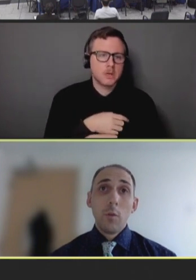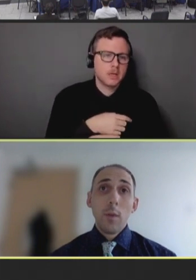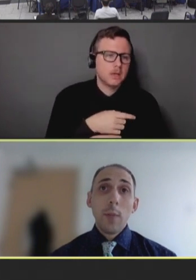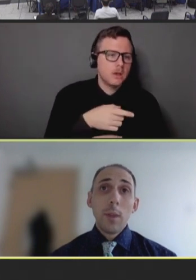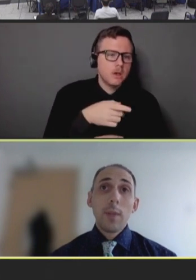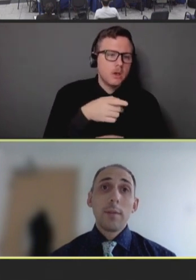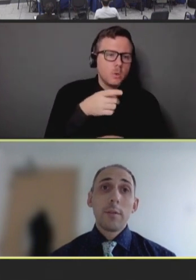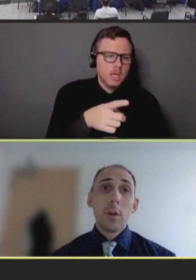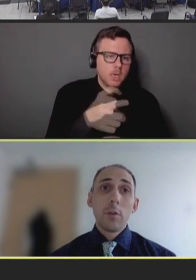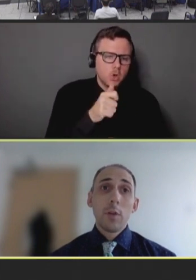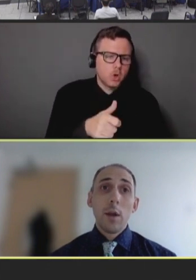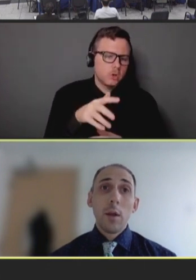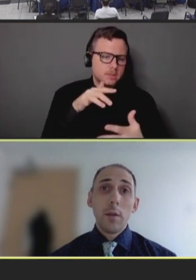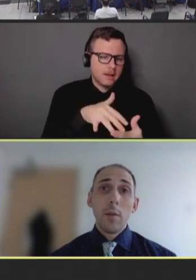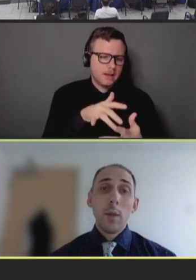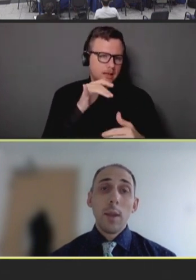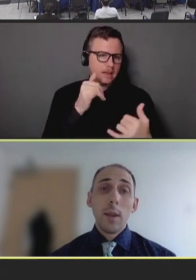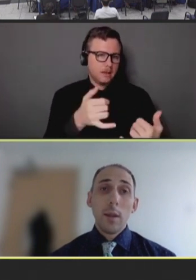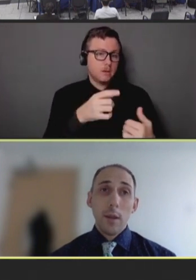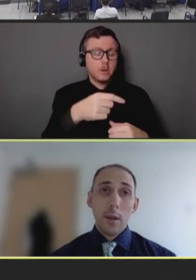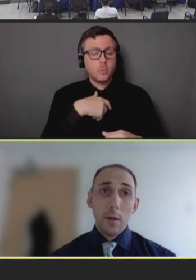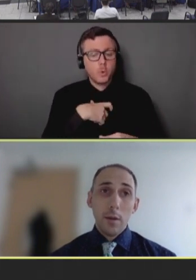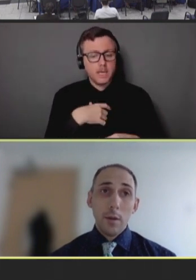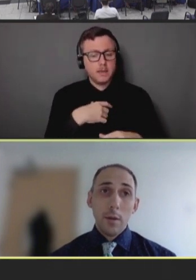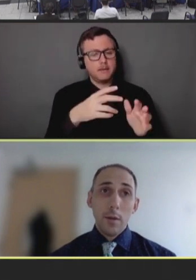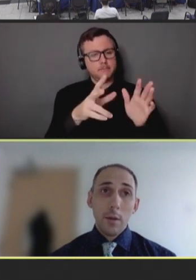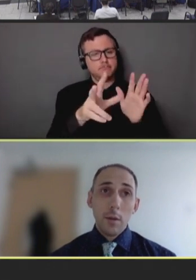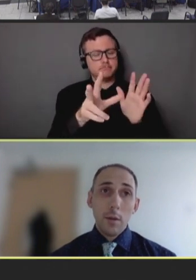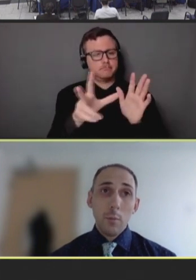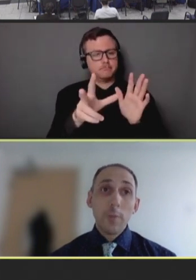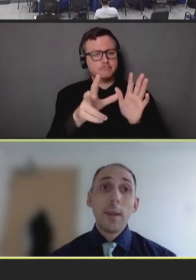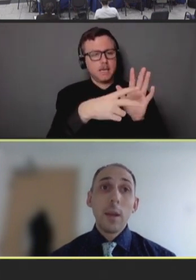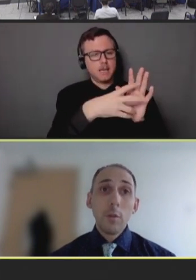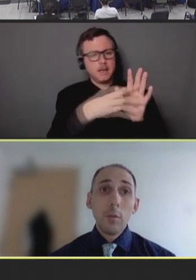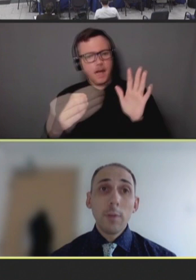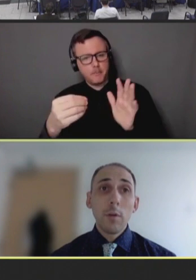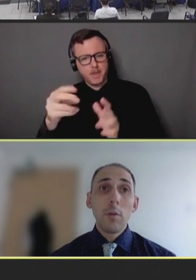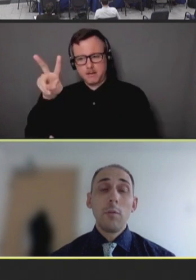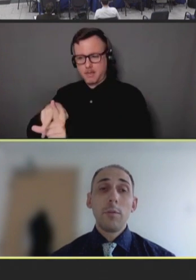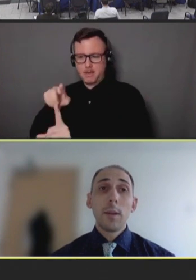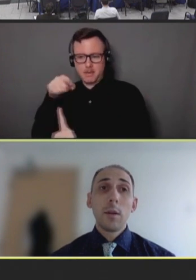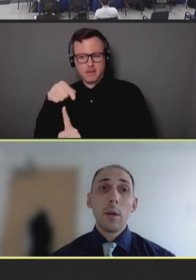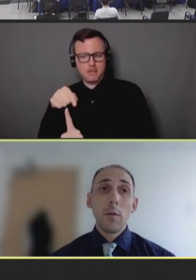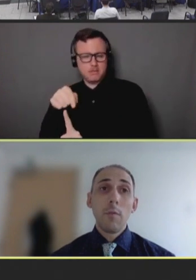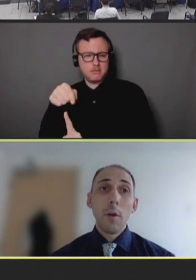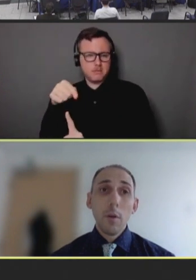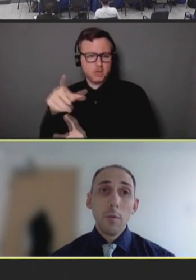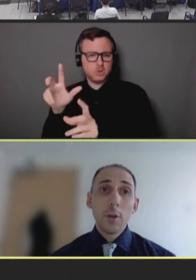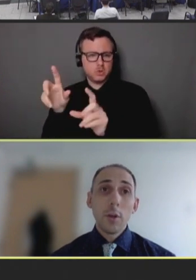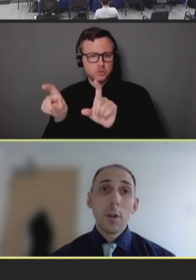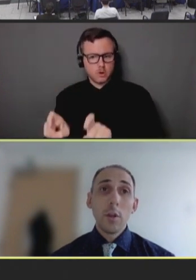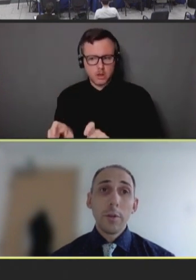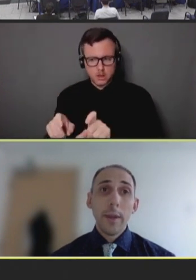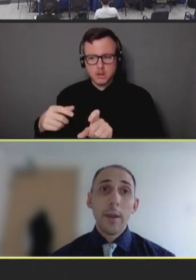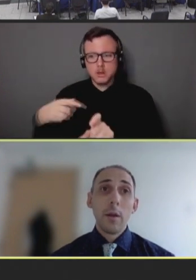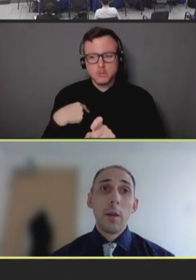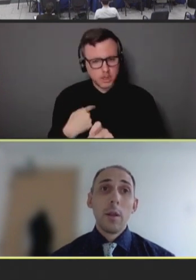So we emulate this target trial, and we proceeded in doing so using a very rich clinical data